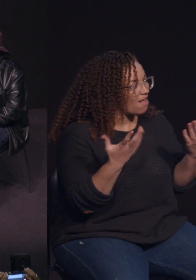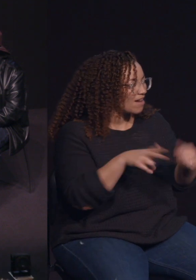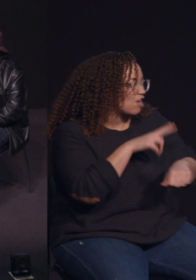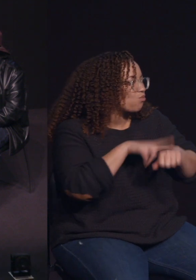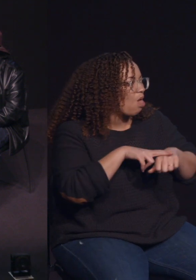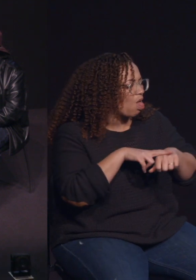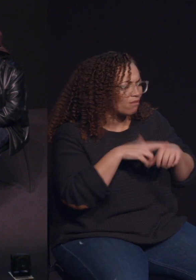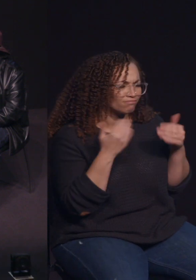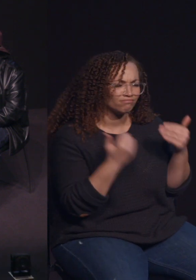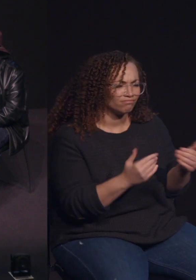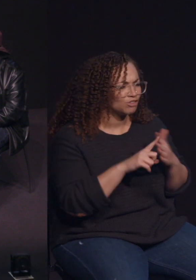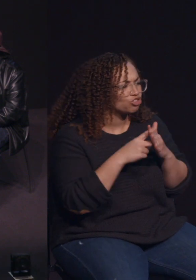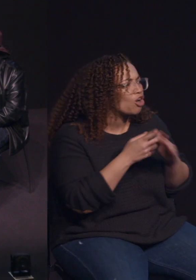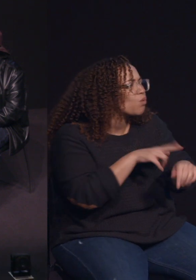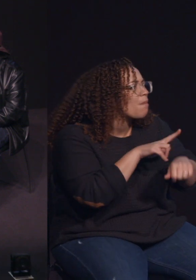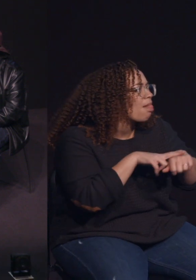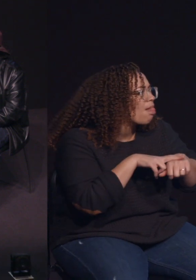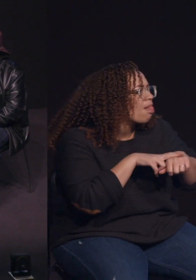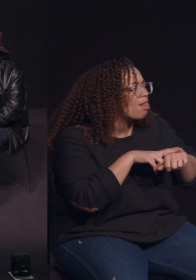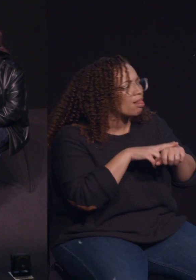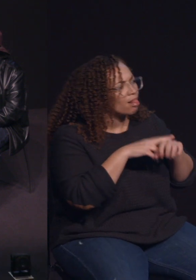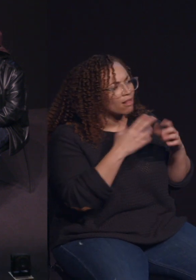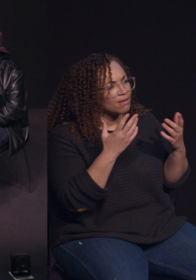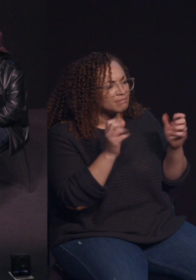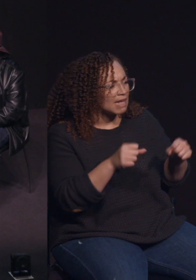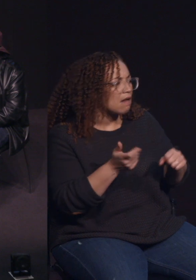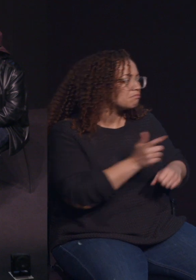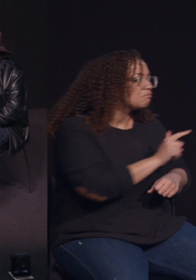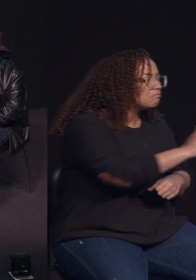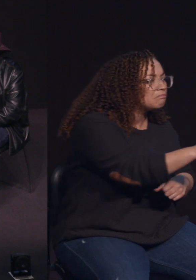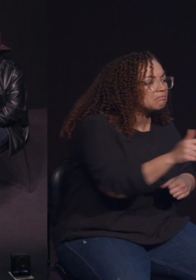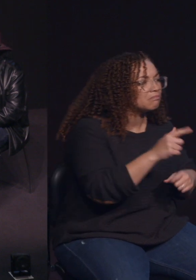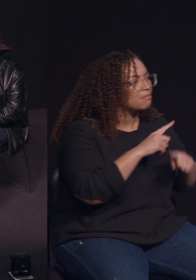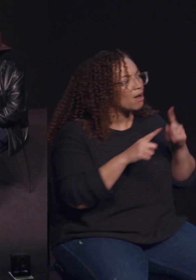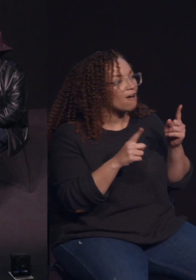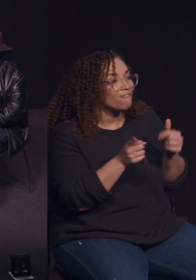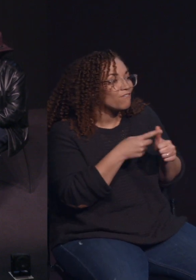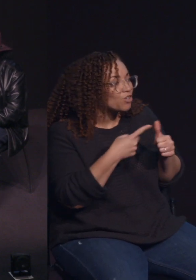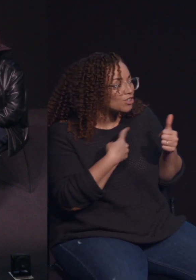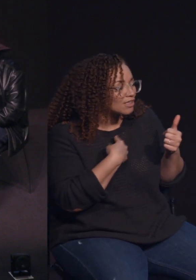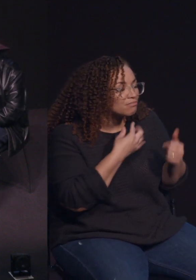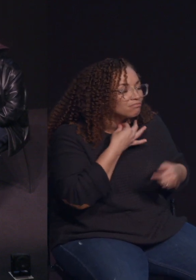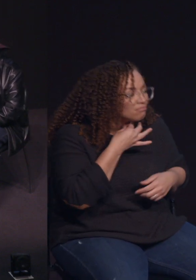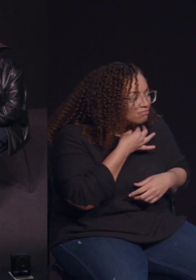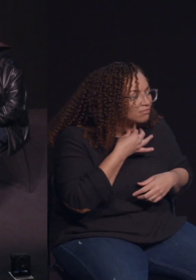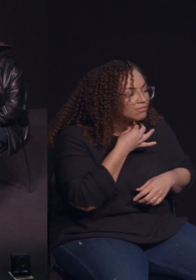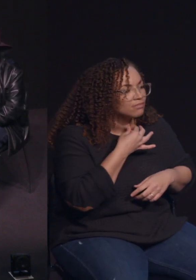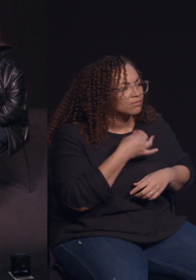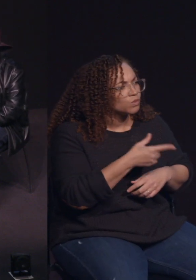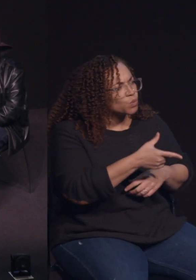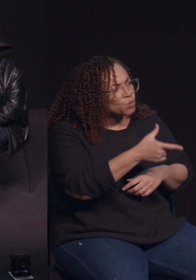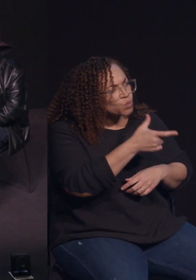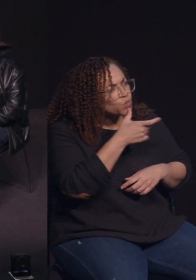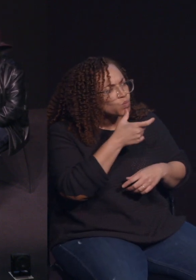And we can do this popcorn style but one of the first things I wanted to know is who taught you the approach,